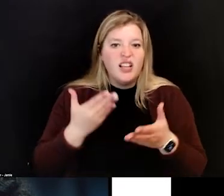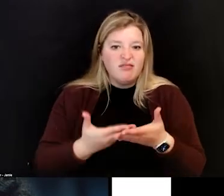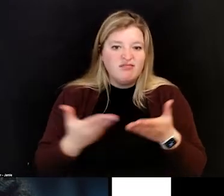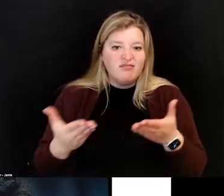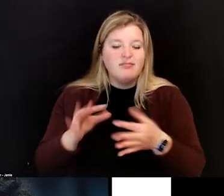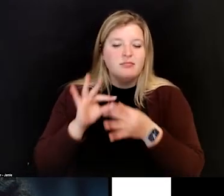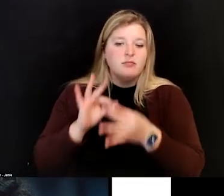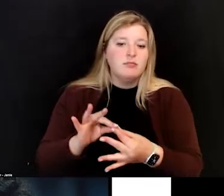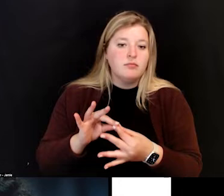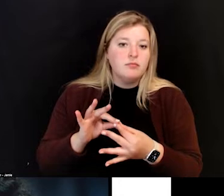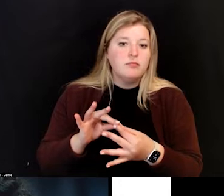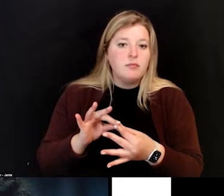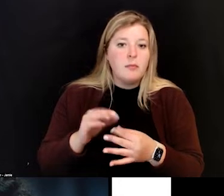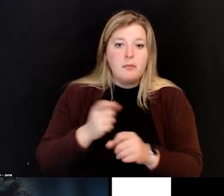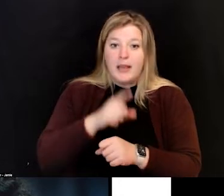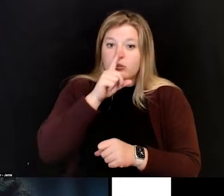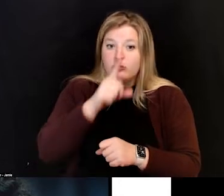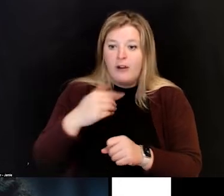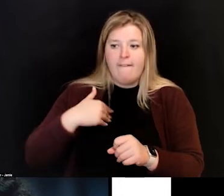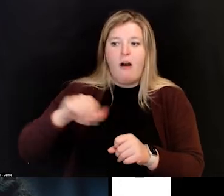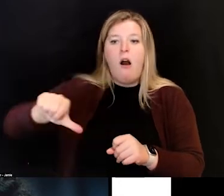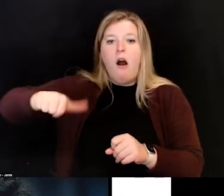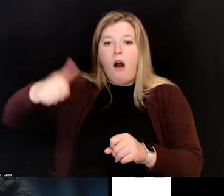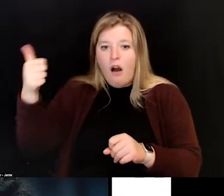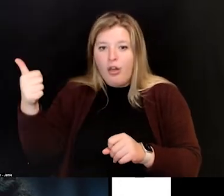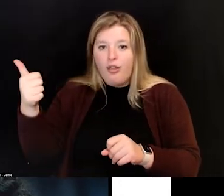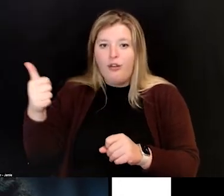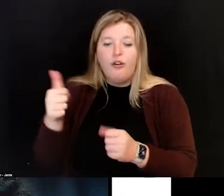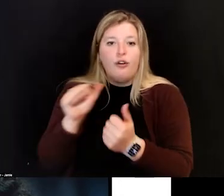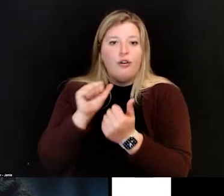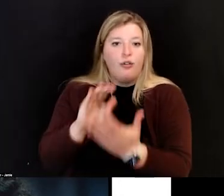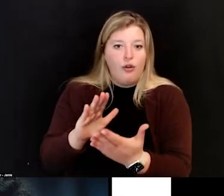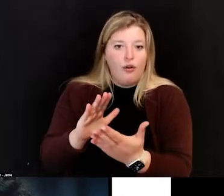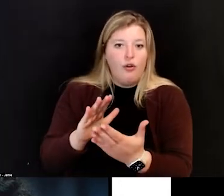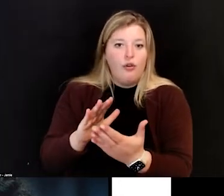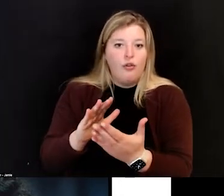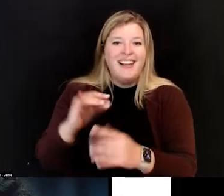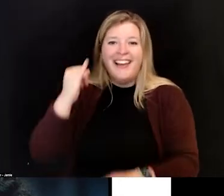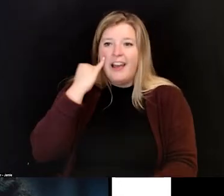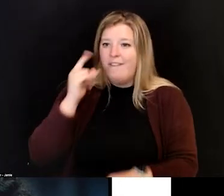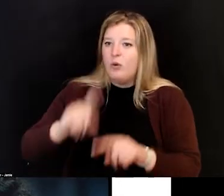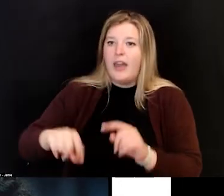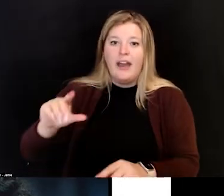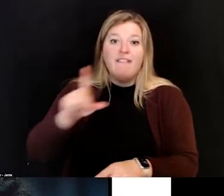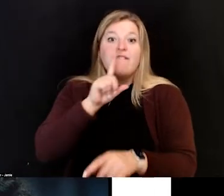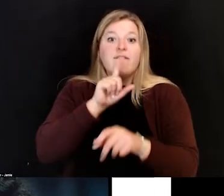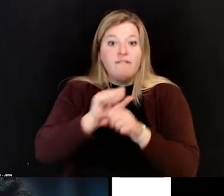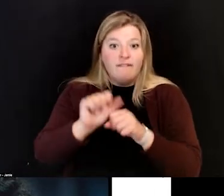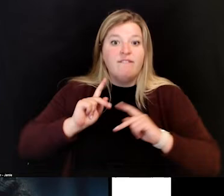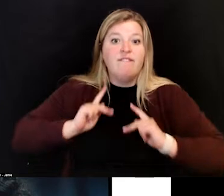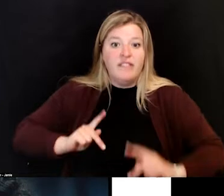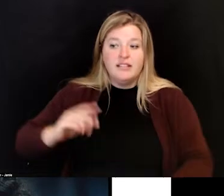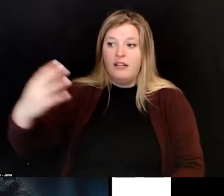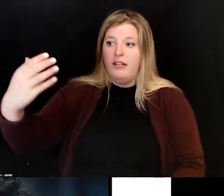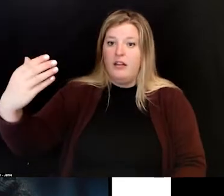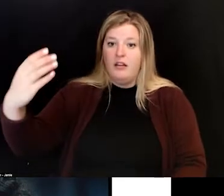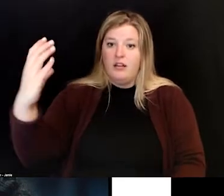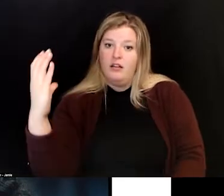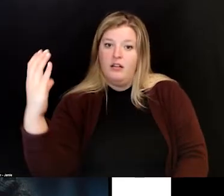It's around making sure there's another way to do functionality if you aren't actually physically moving a mobile device or a touch device.